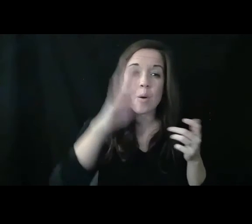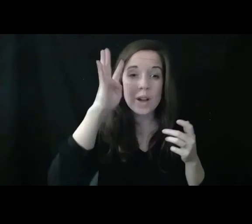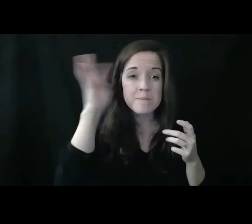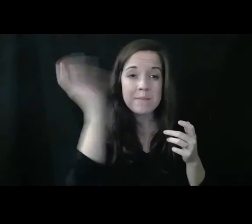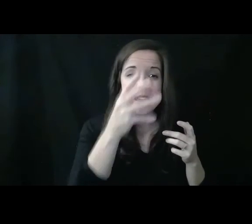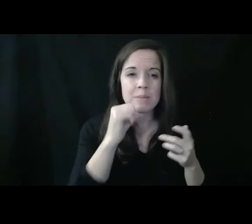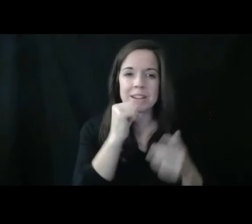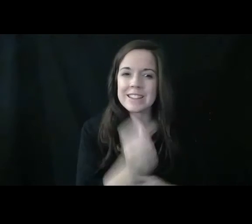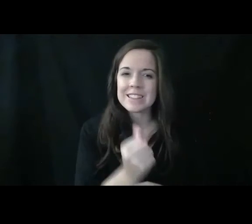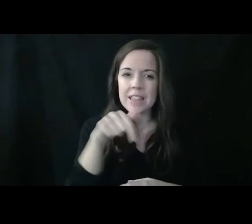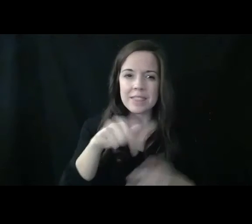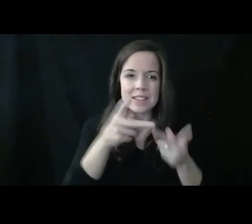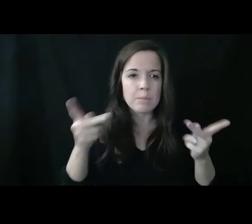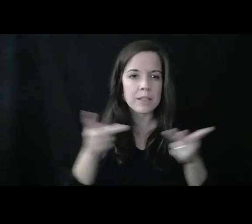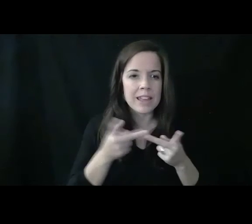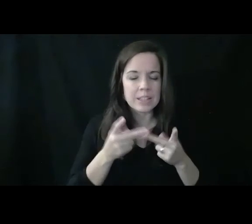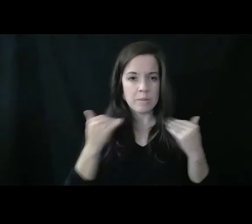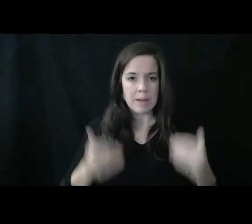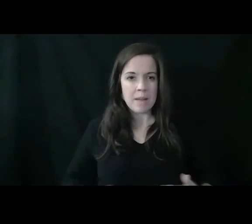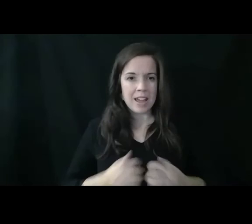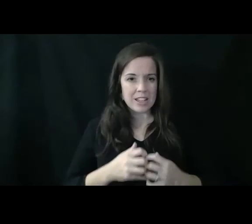this place where my body split open for another body.